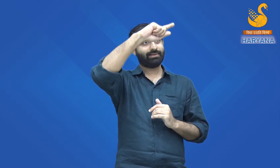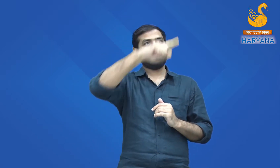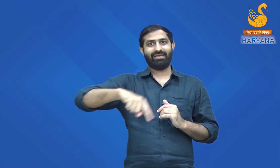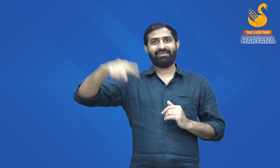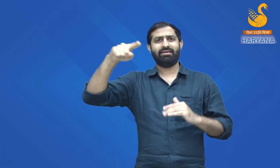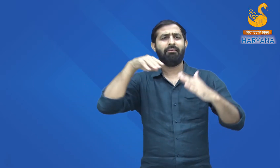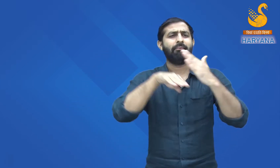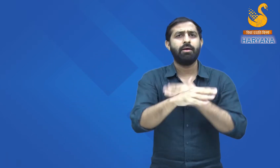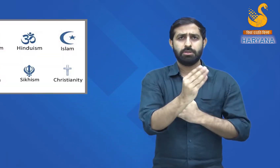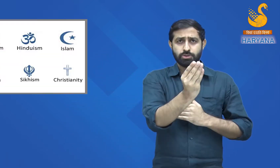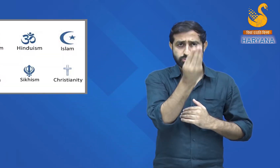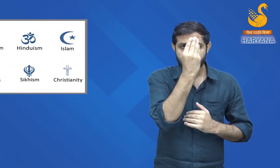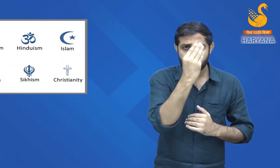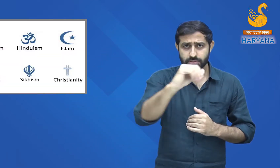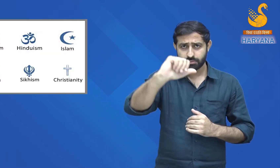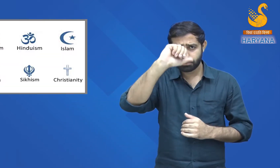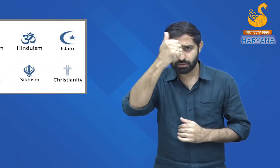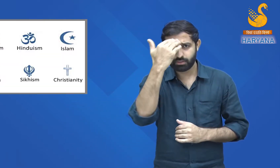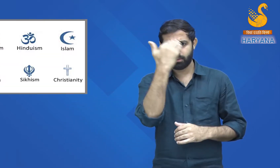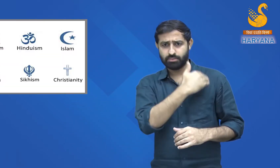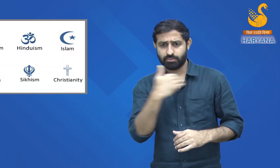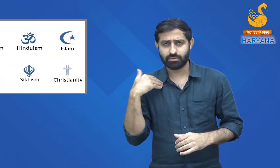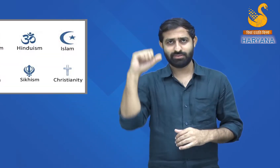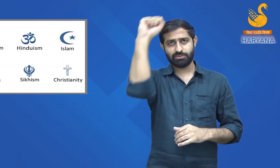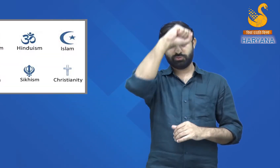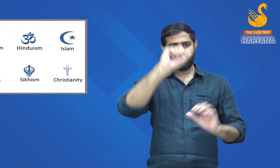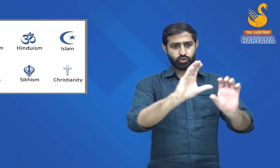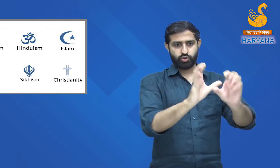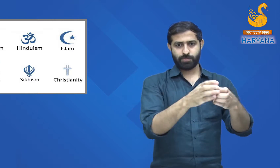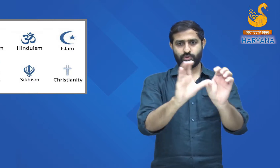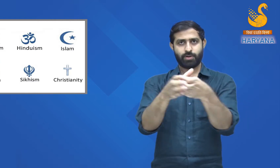There are different communities of people in India which follow different religions.